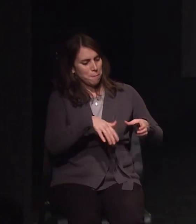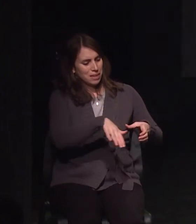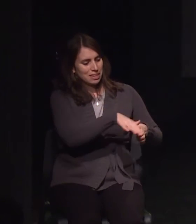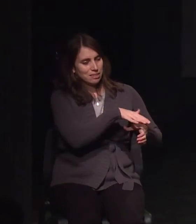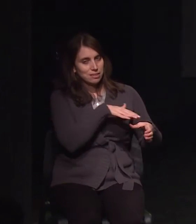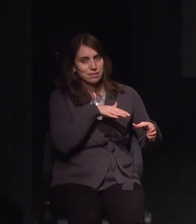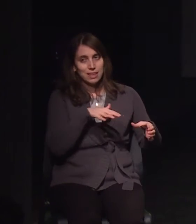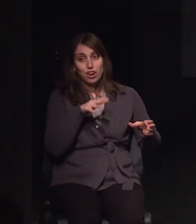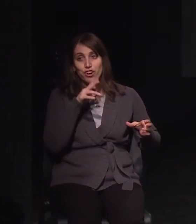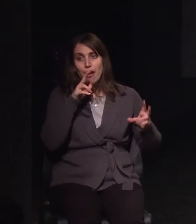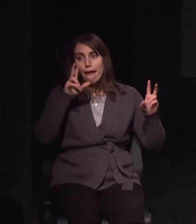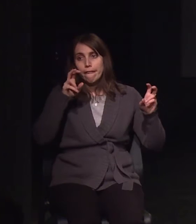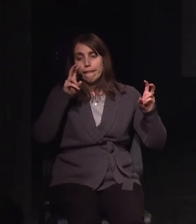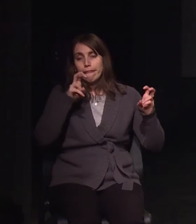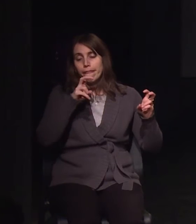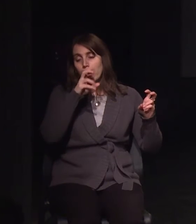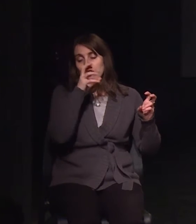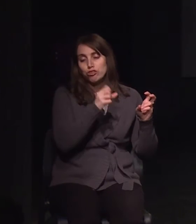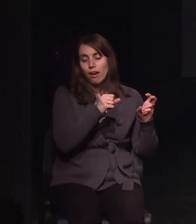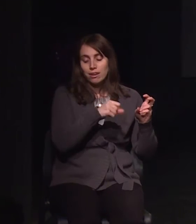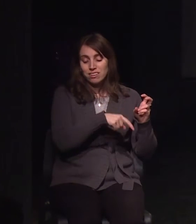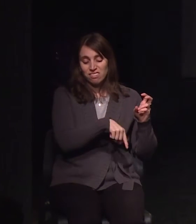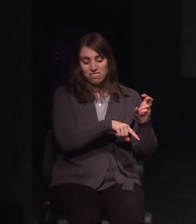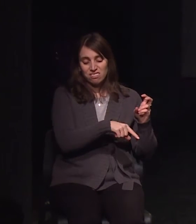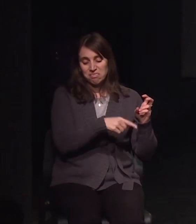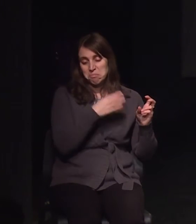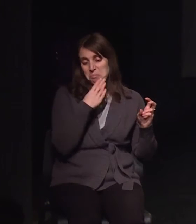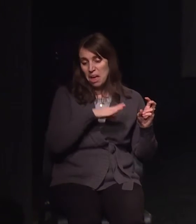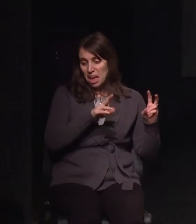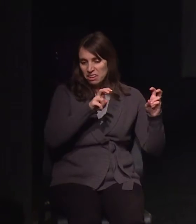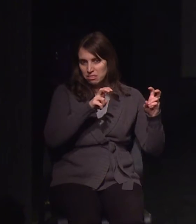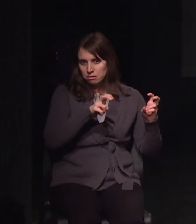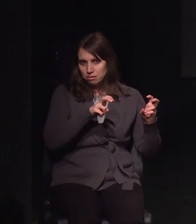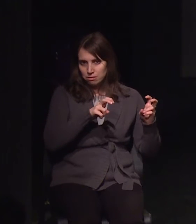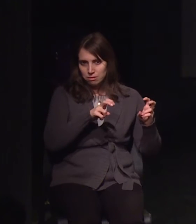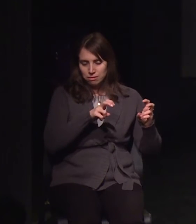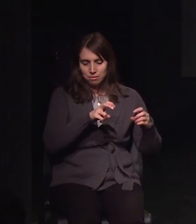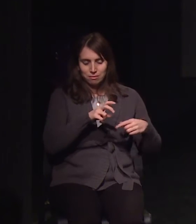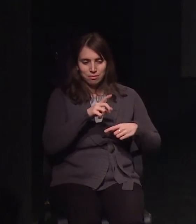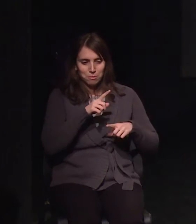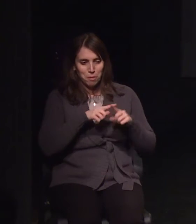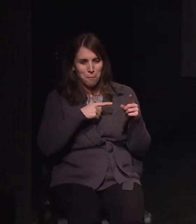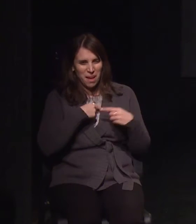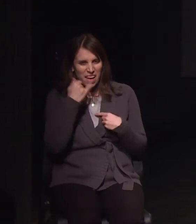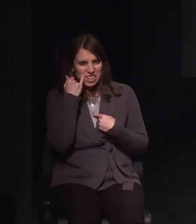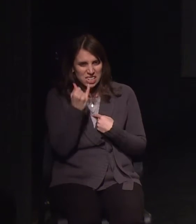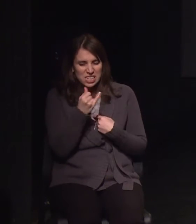a button that says ‘persist’, but it is about an idea that there is an energy and